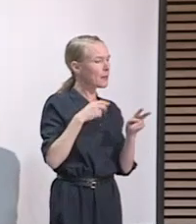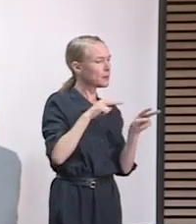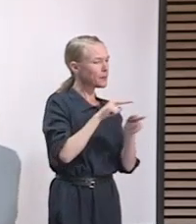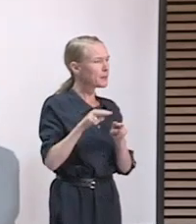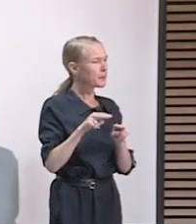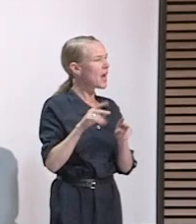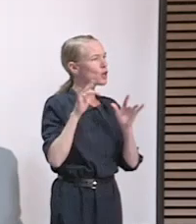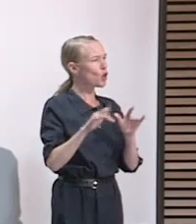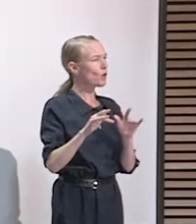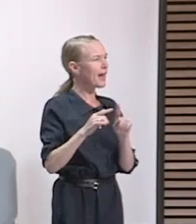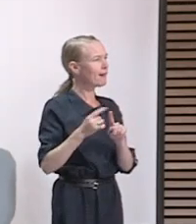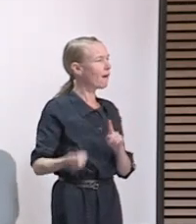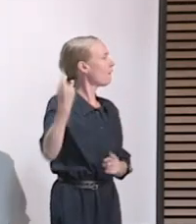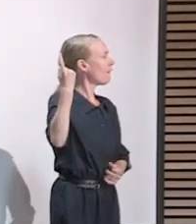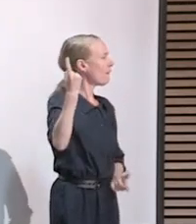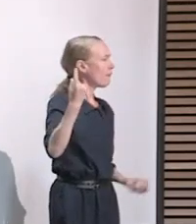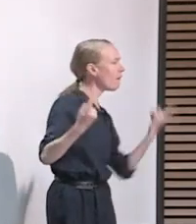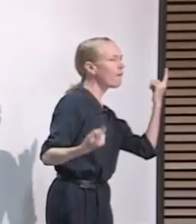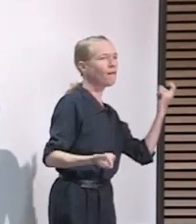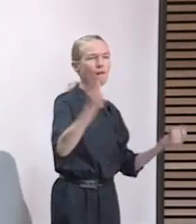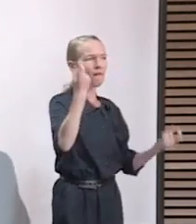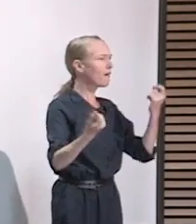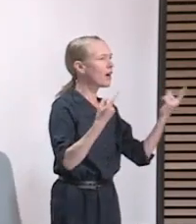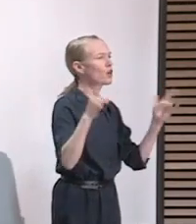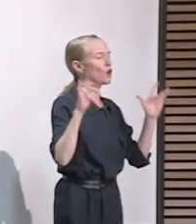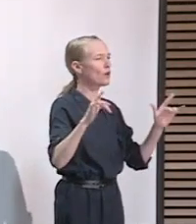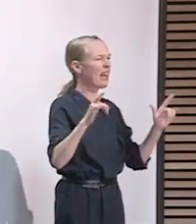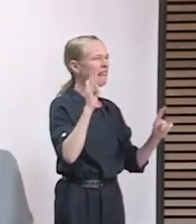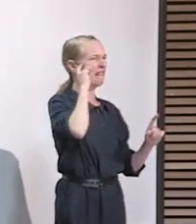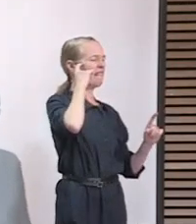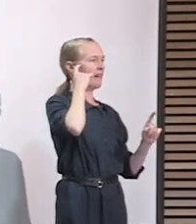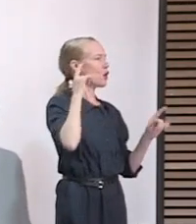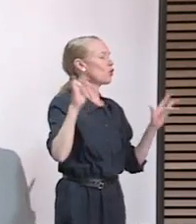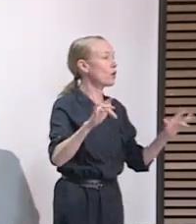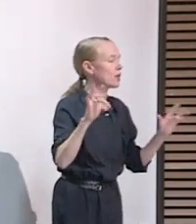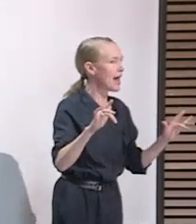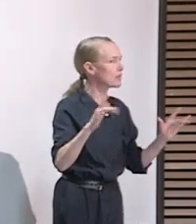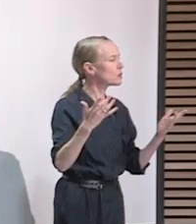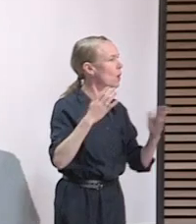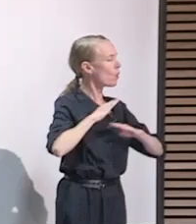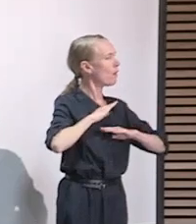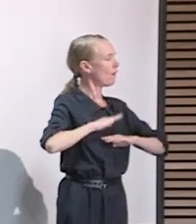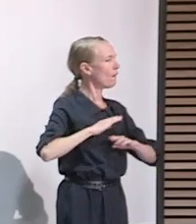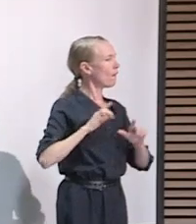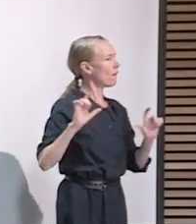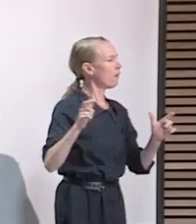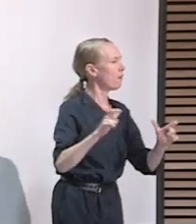pattern. They are all close contacts of known cases in the cluster so we have not yet